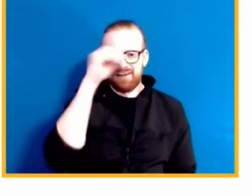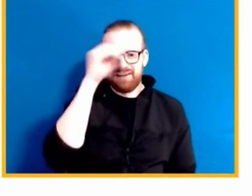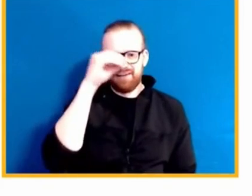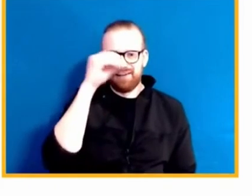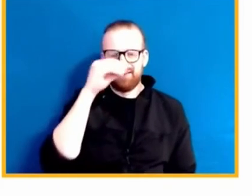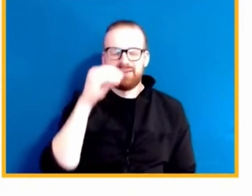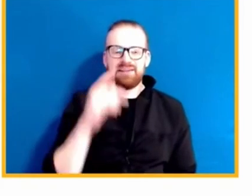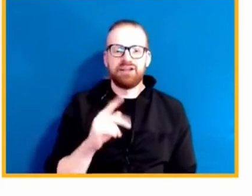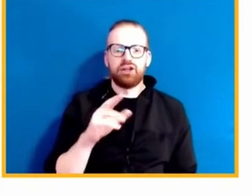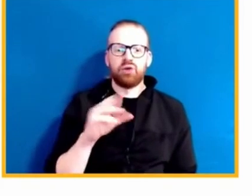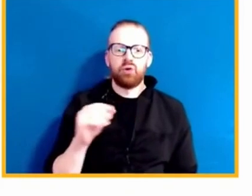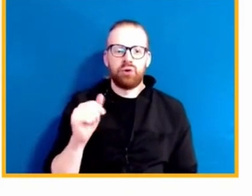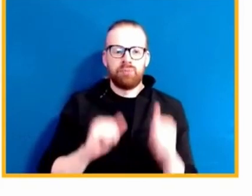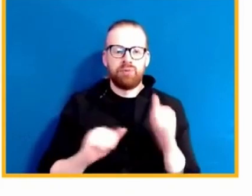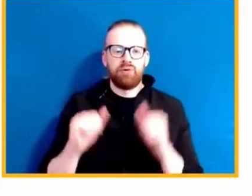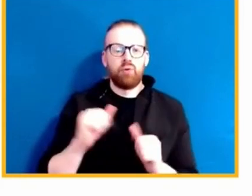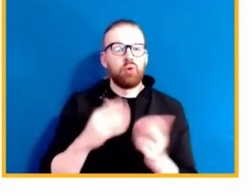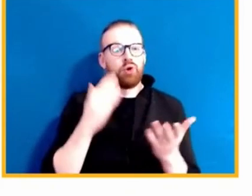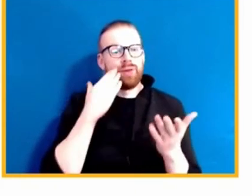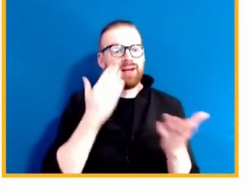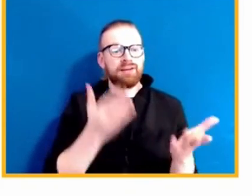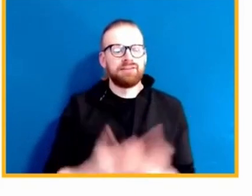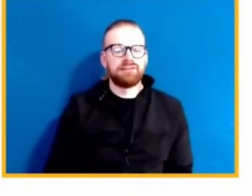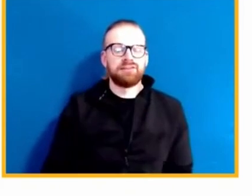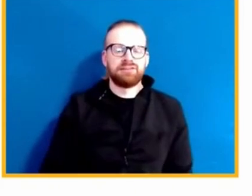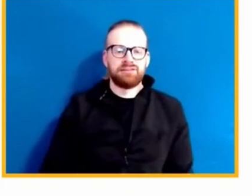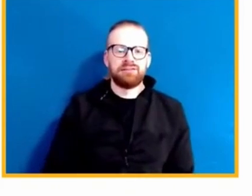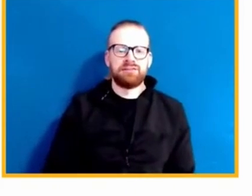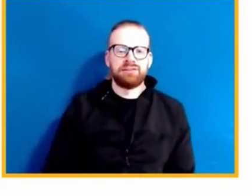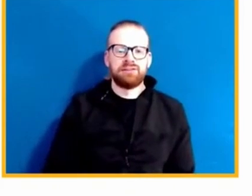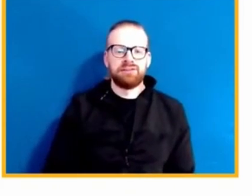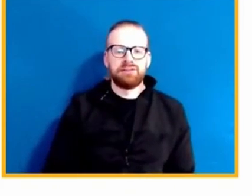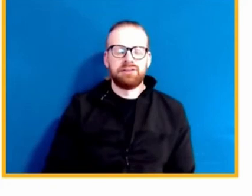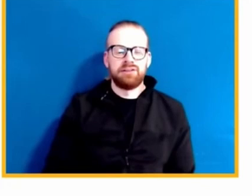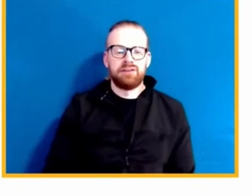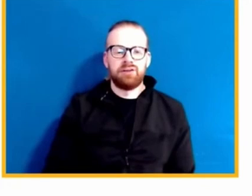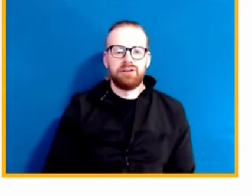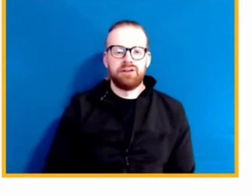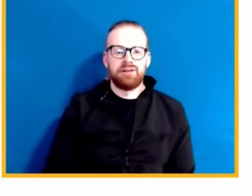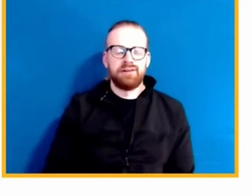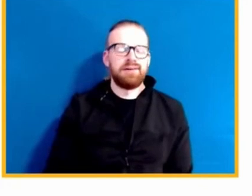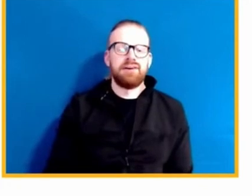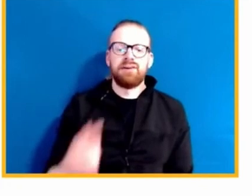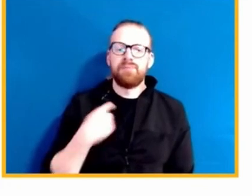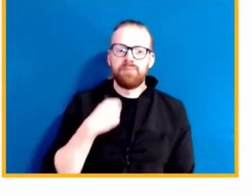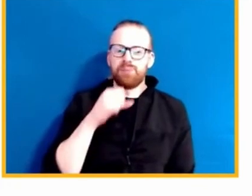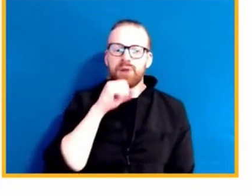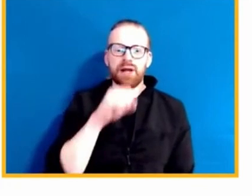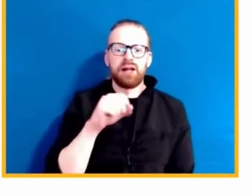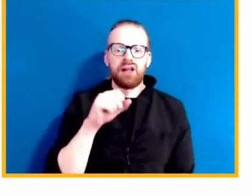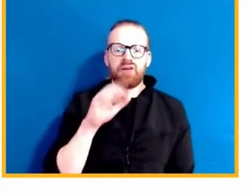on Karoo's performance just now. What do you think, Yuki? [Yuki] So first of all, I love that all of your moves